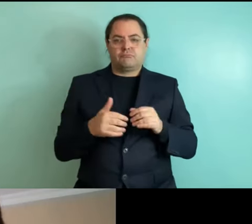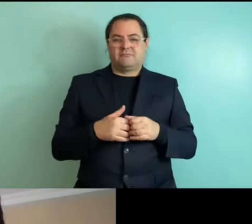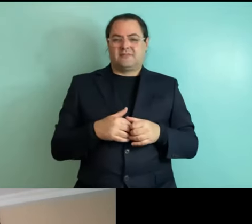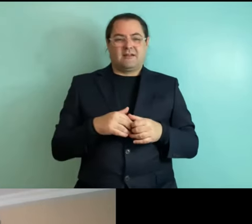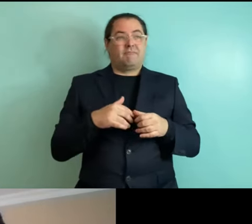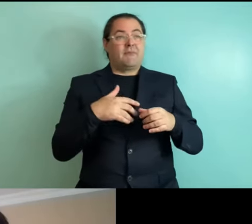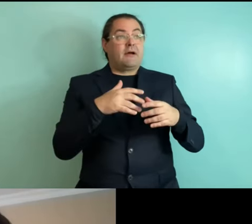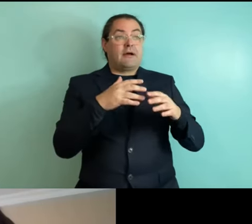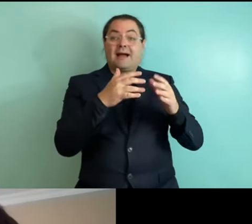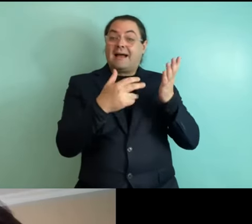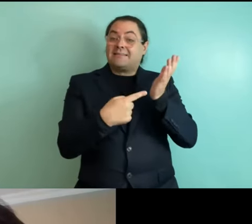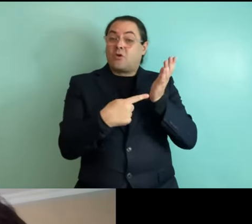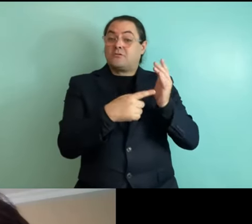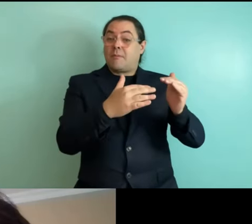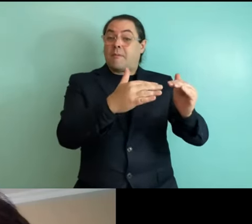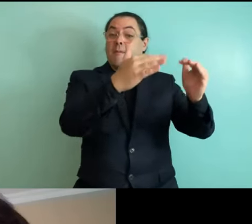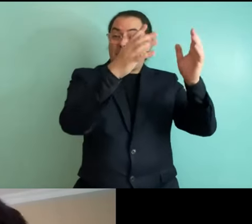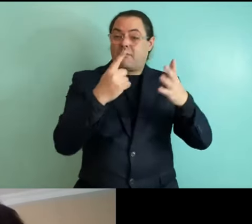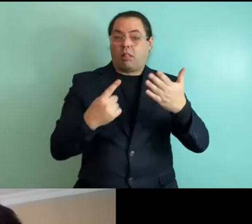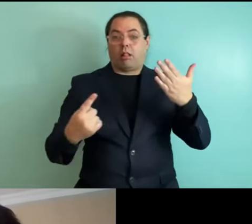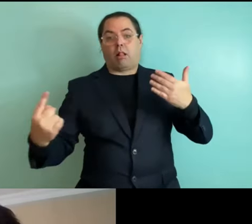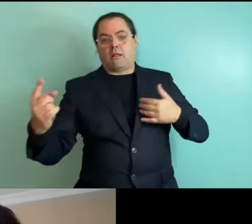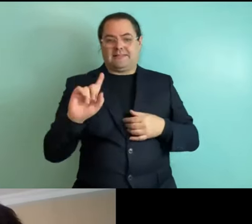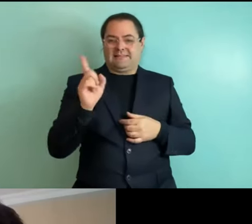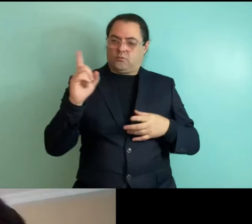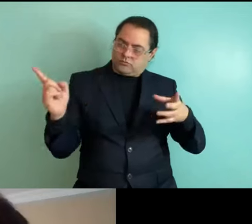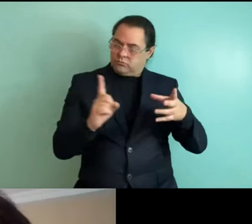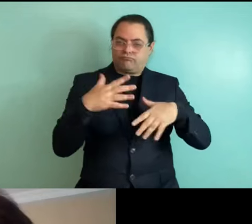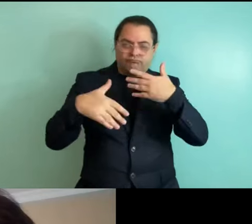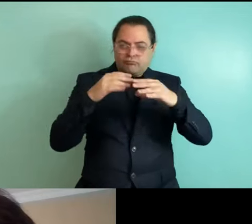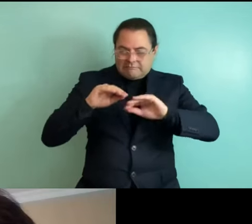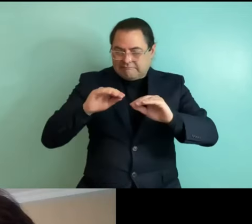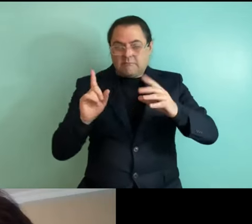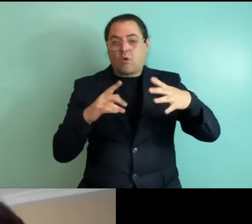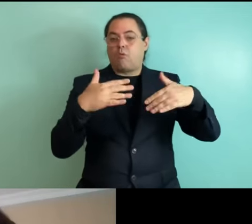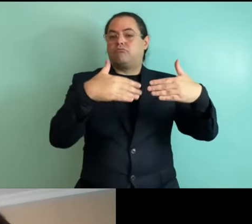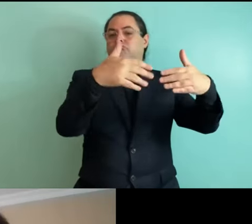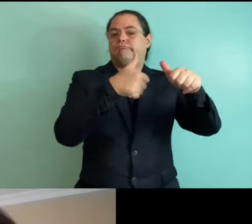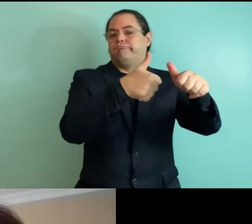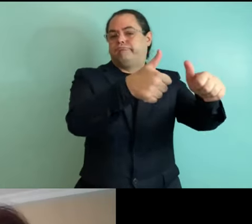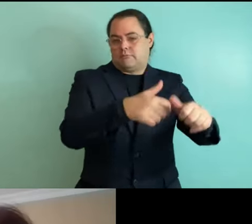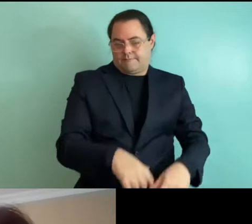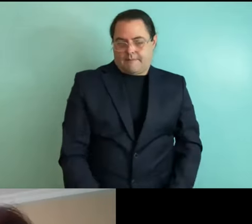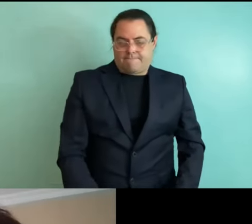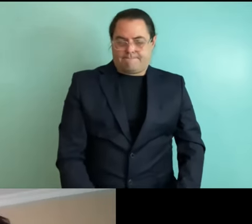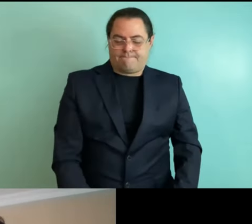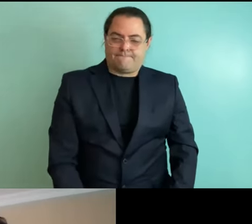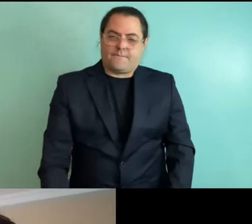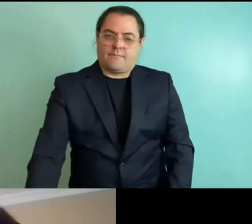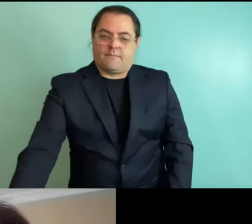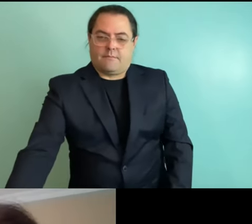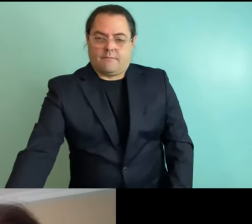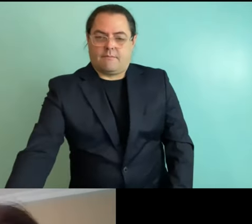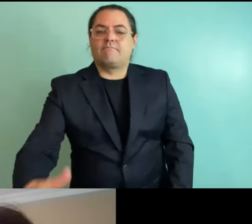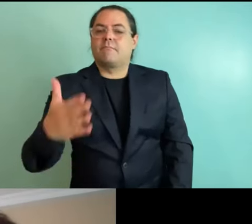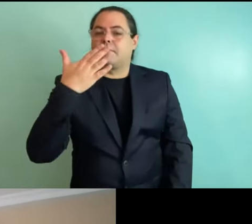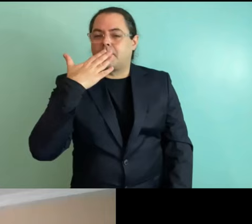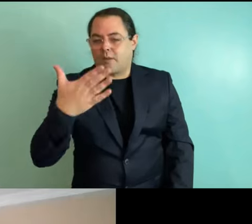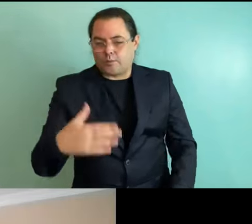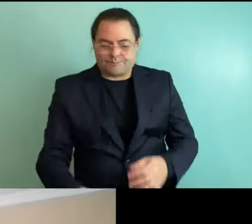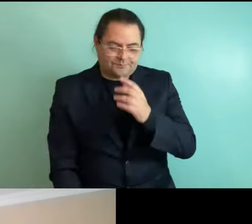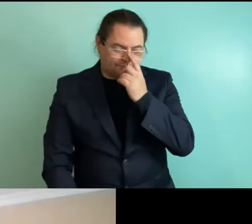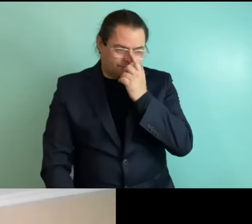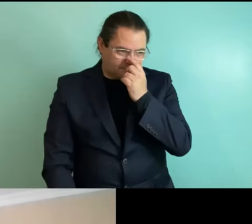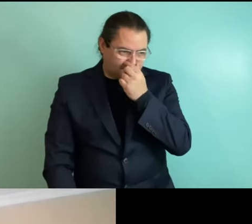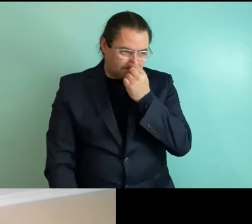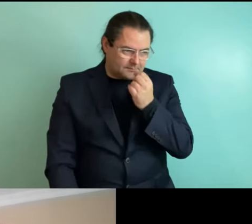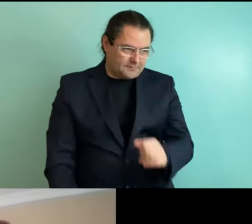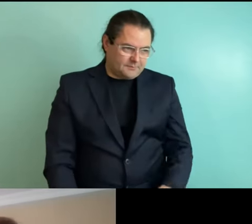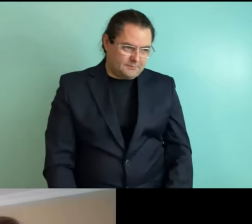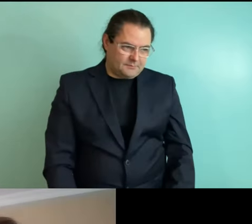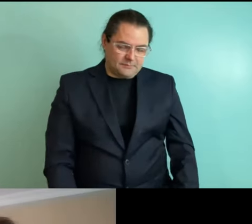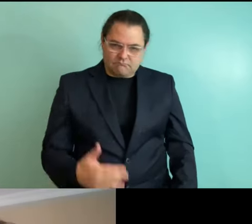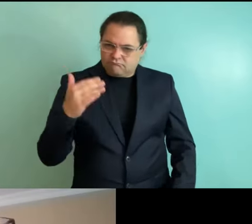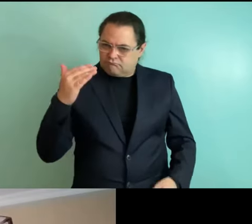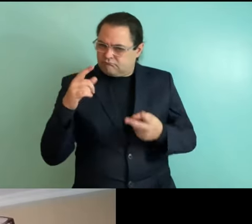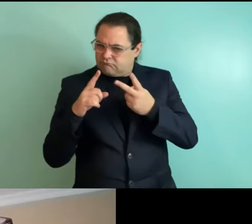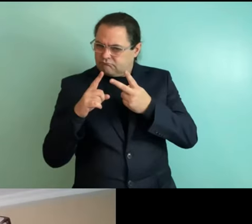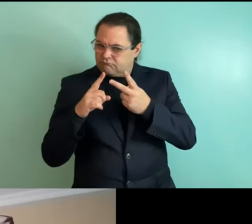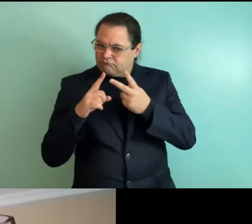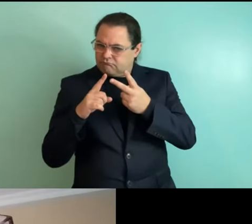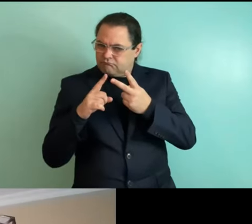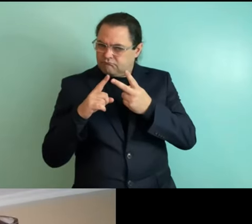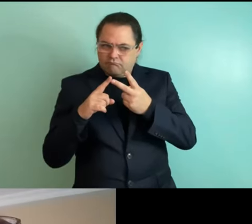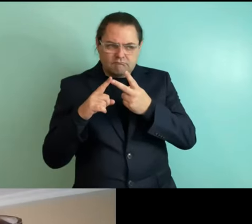11:16:09 on just a more a lot better met that CD so for me because it is on sale it keeps